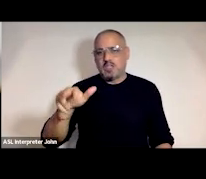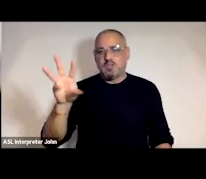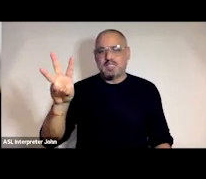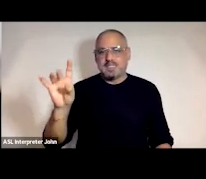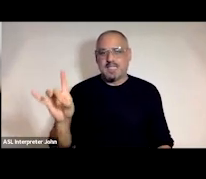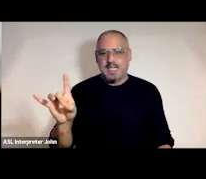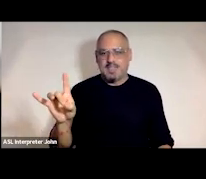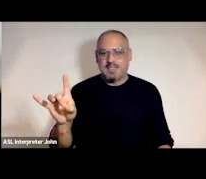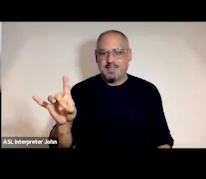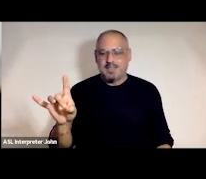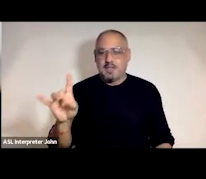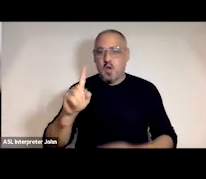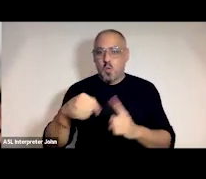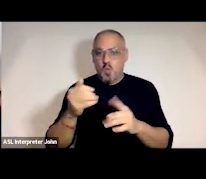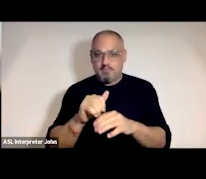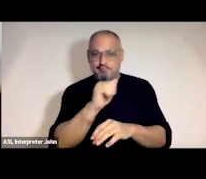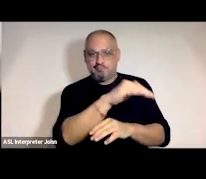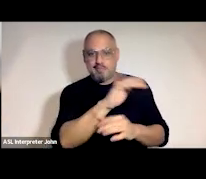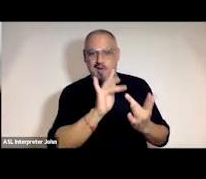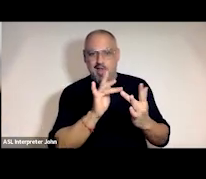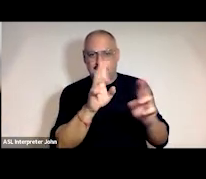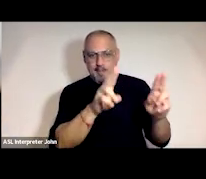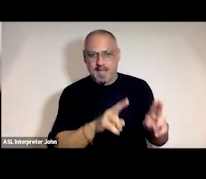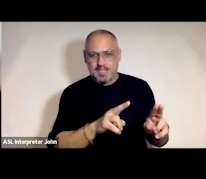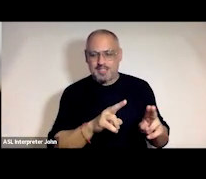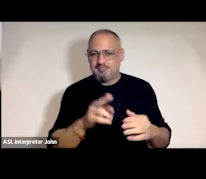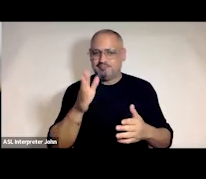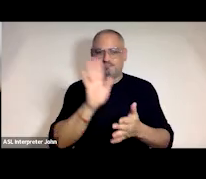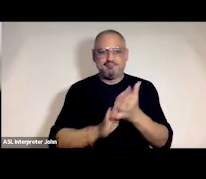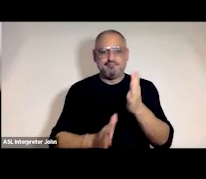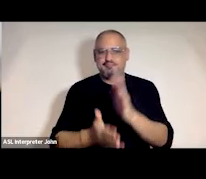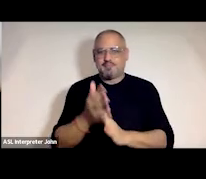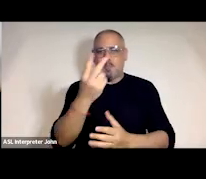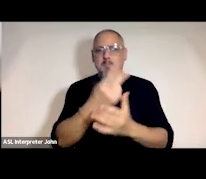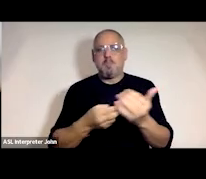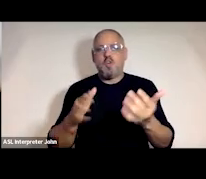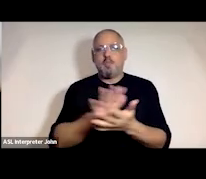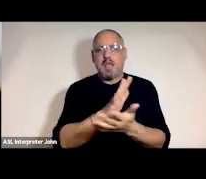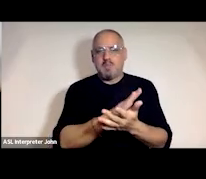So when you submit an application online, you're taking care of both of these paper forms